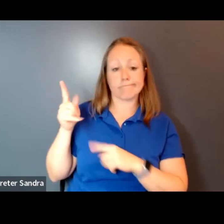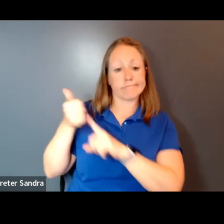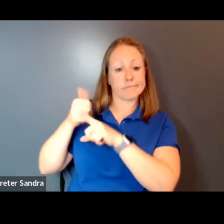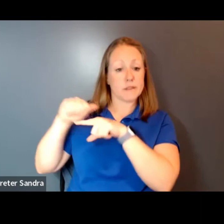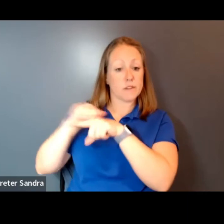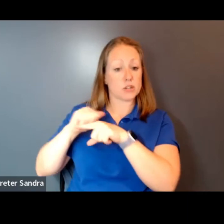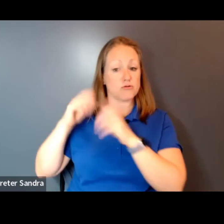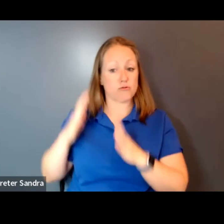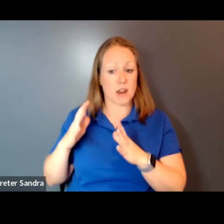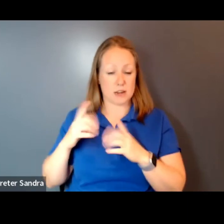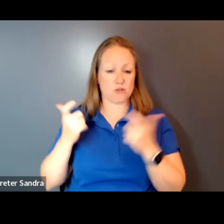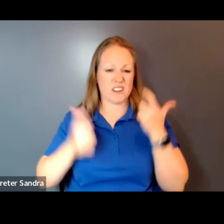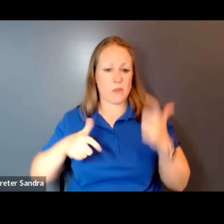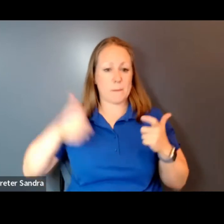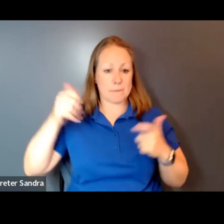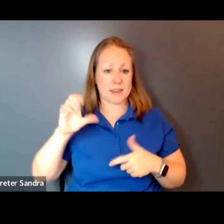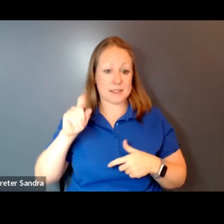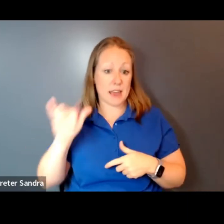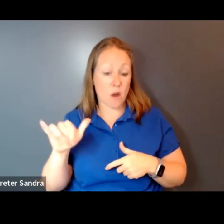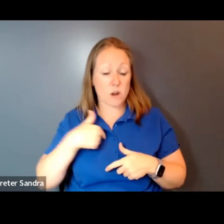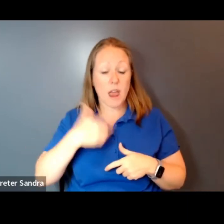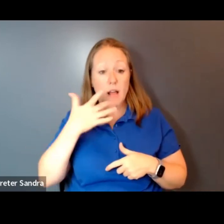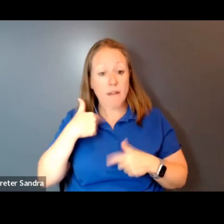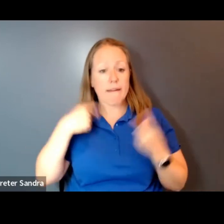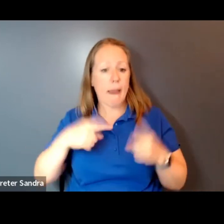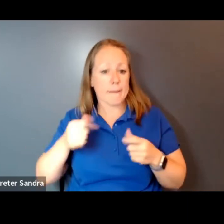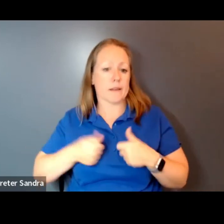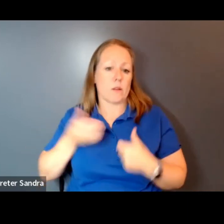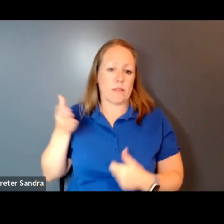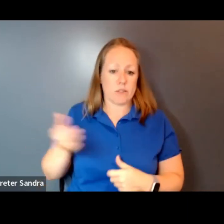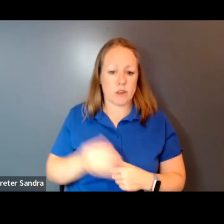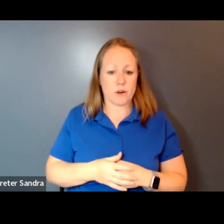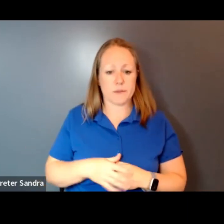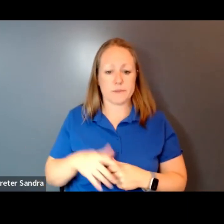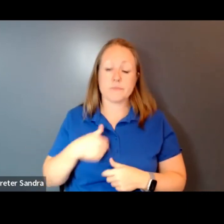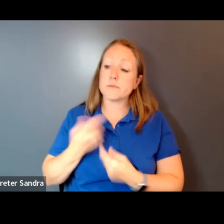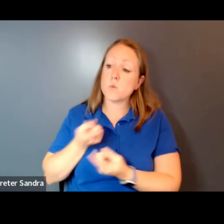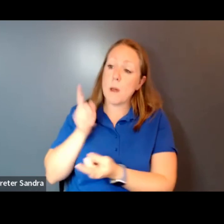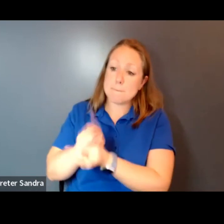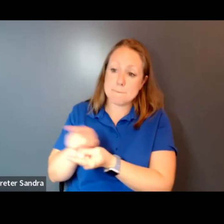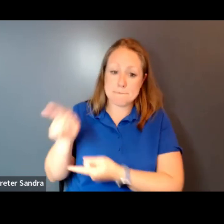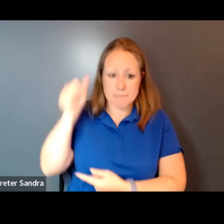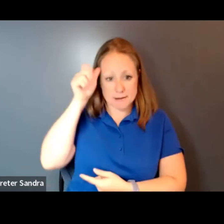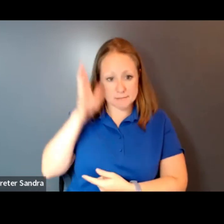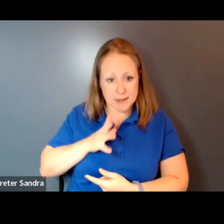County, the county that I live in. So I met him. And as we